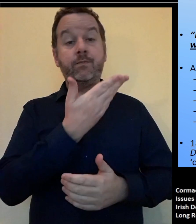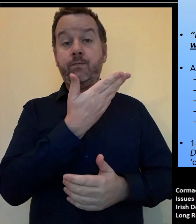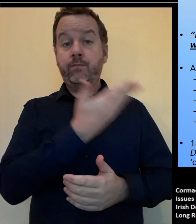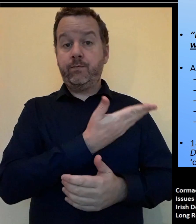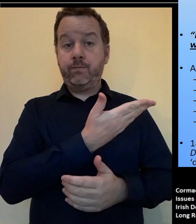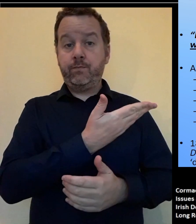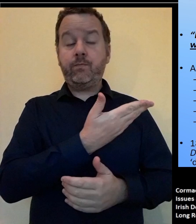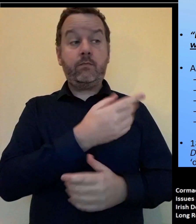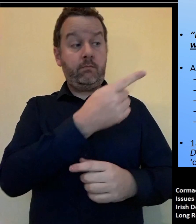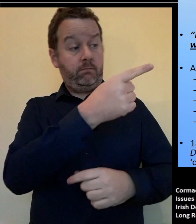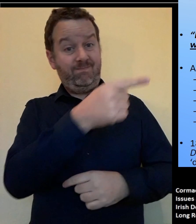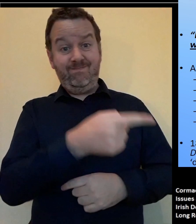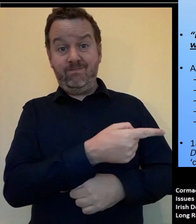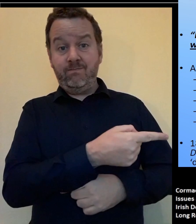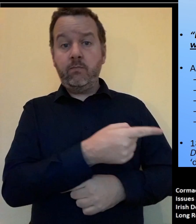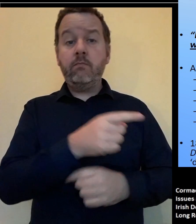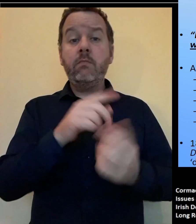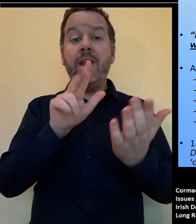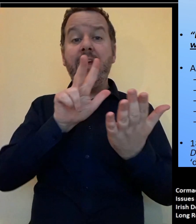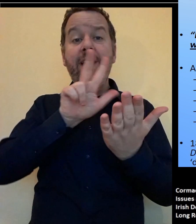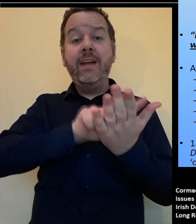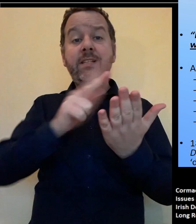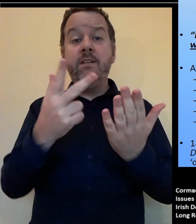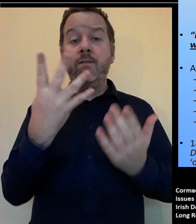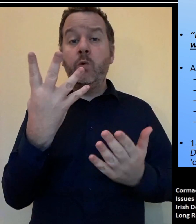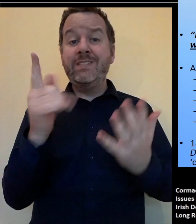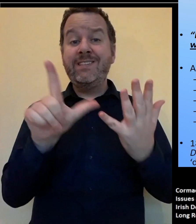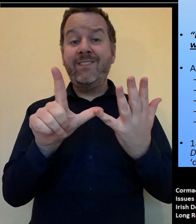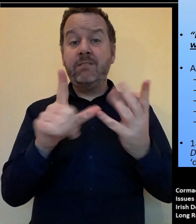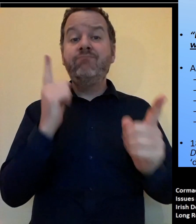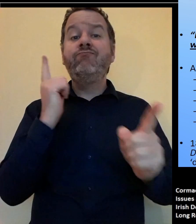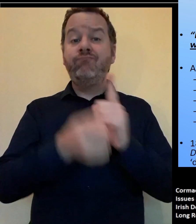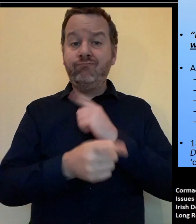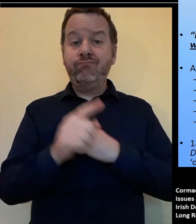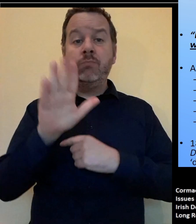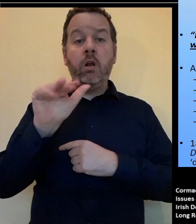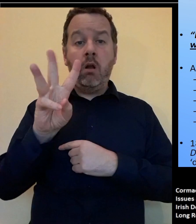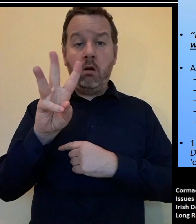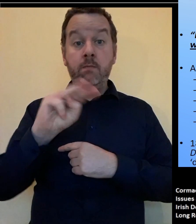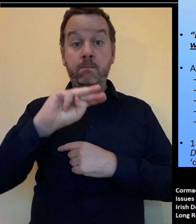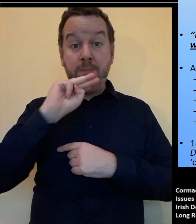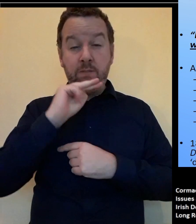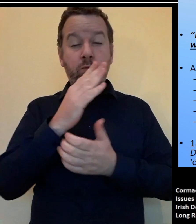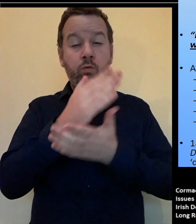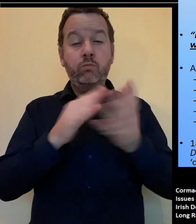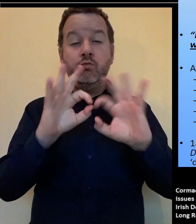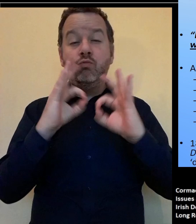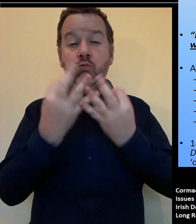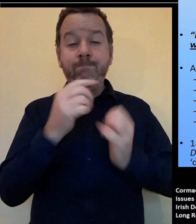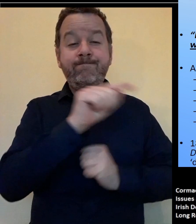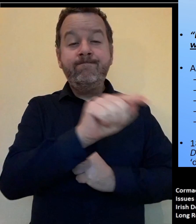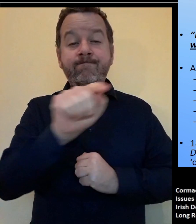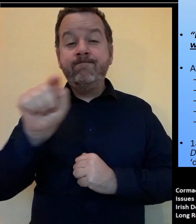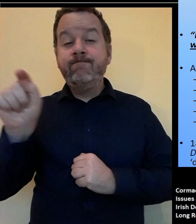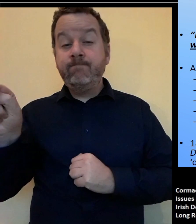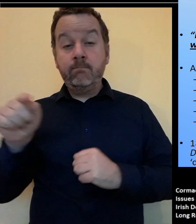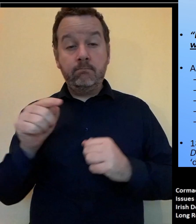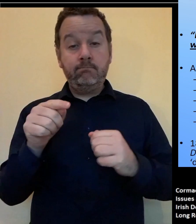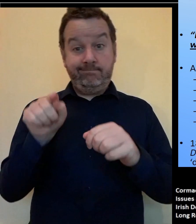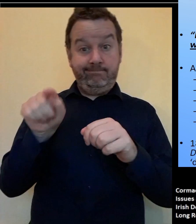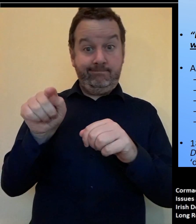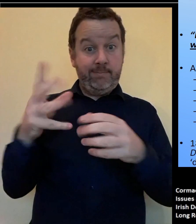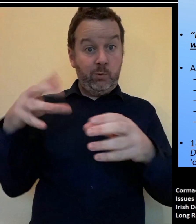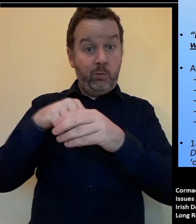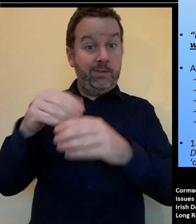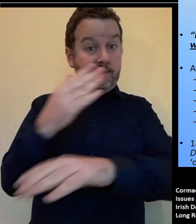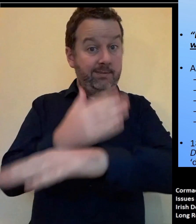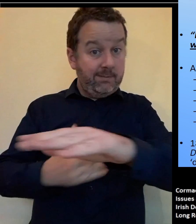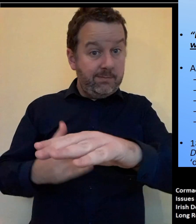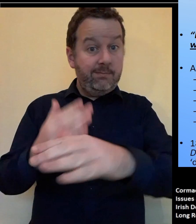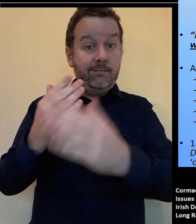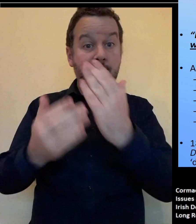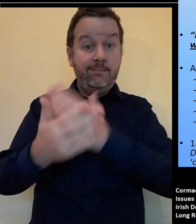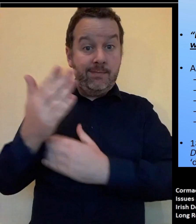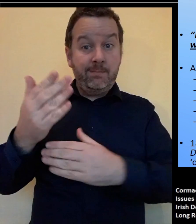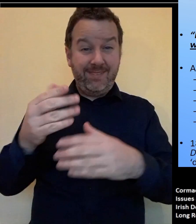Here is an 1847 legal provision specifically allowing for people with disabilities (including deaf people),